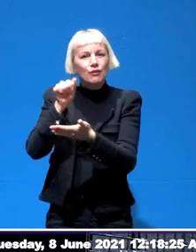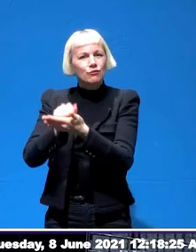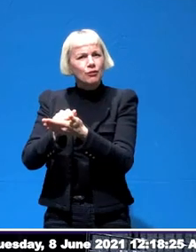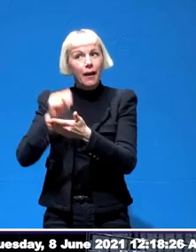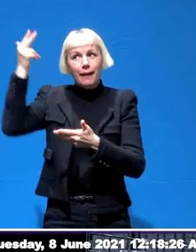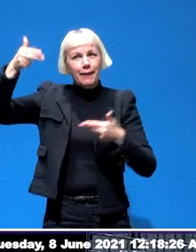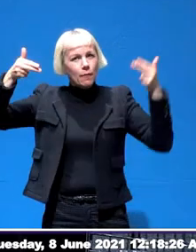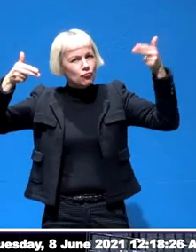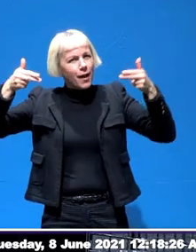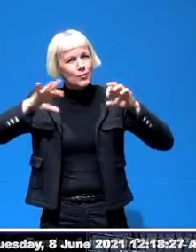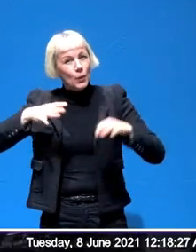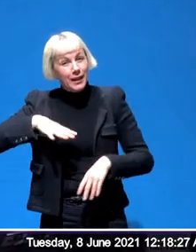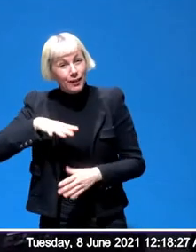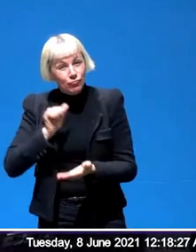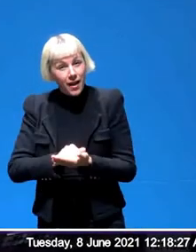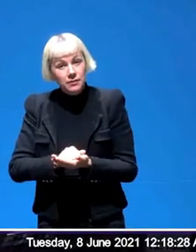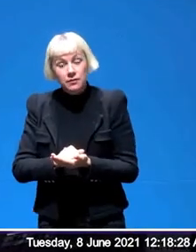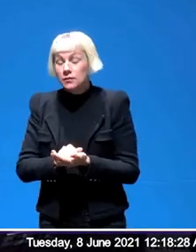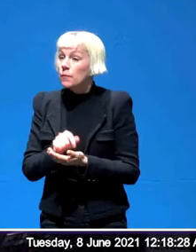Absolutely. But they are not right at the moment.